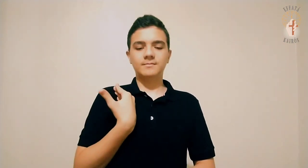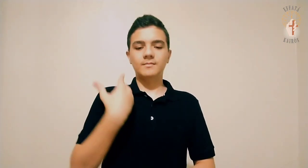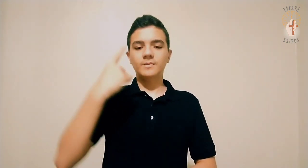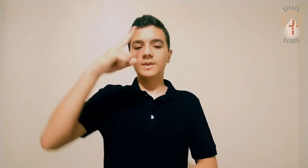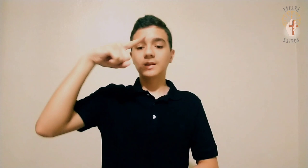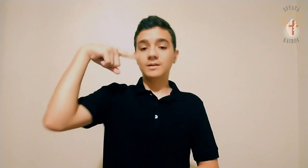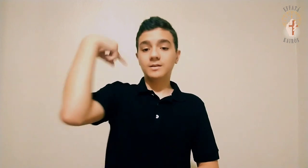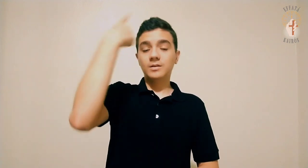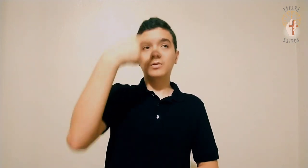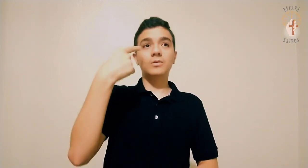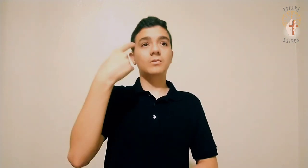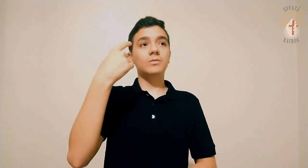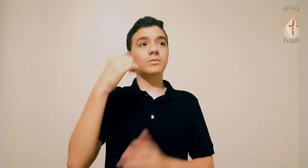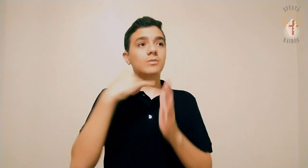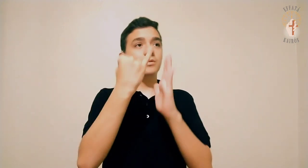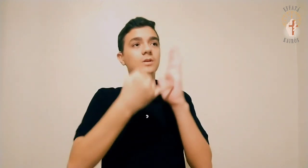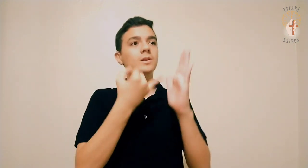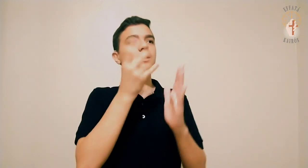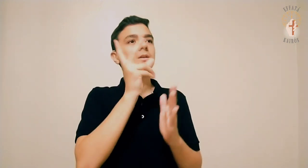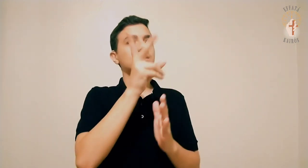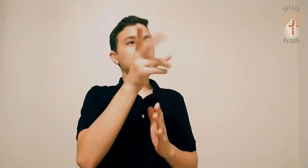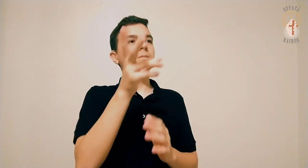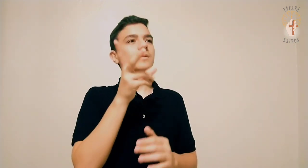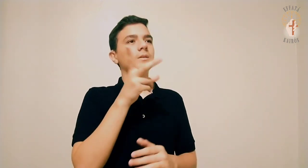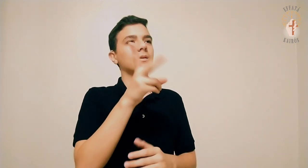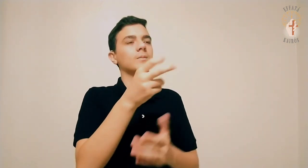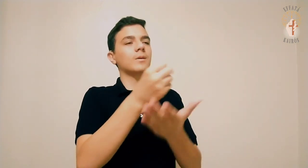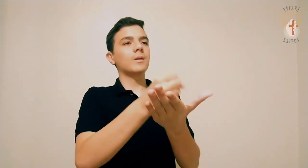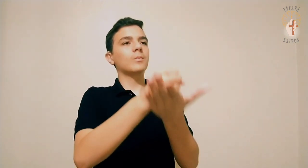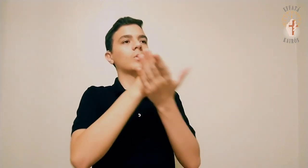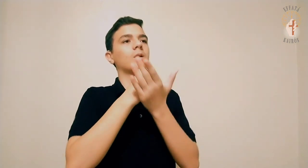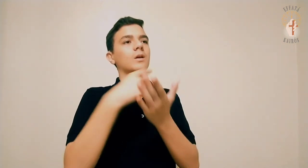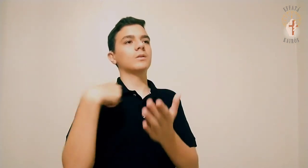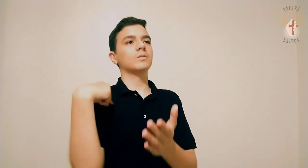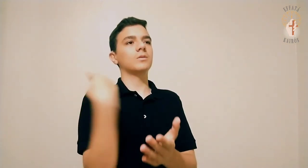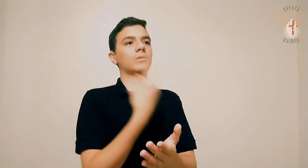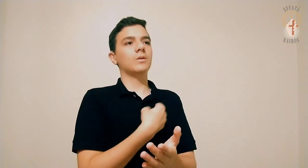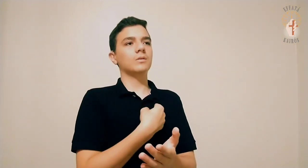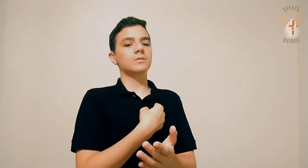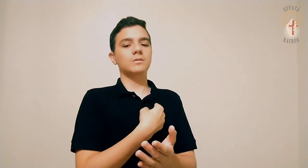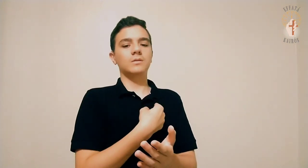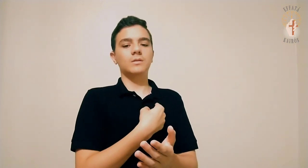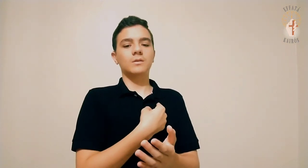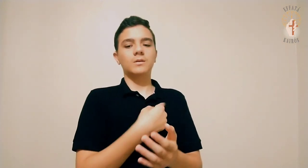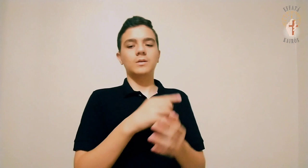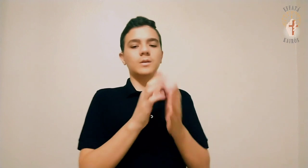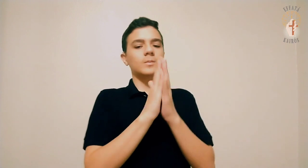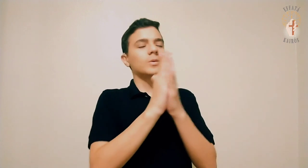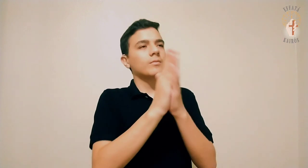Saint Joseph of perpetual help,